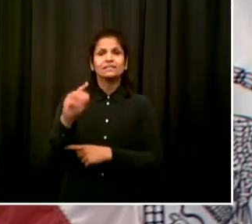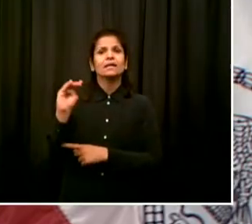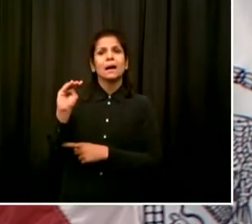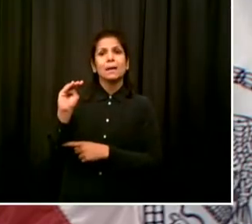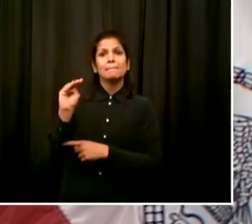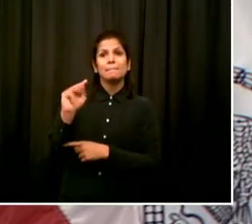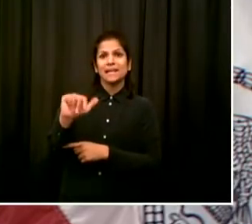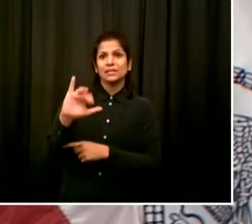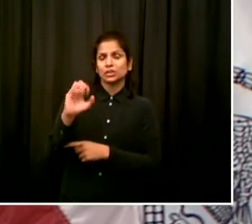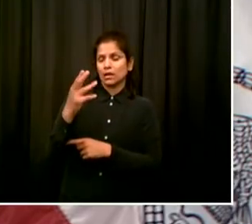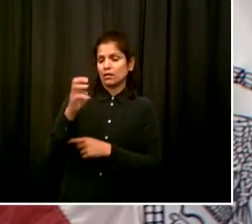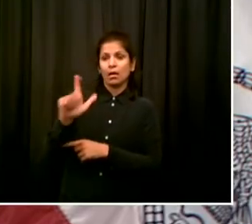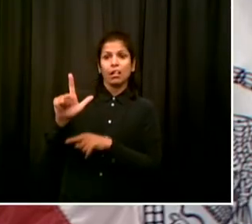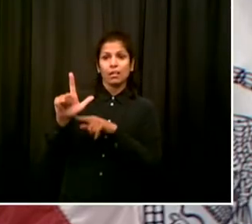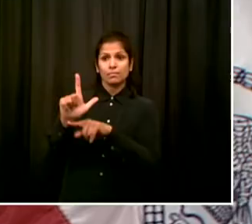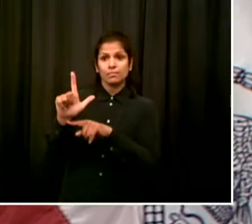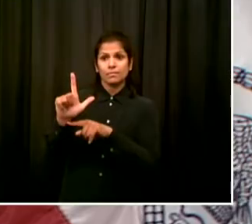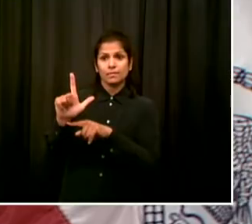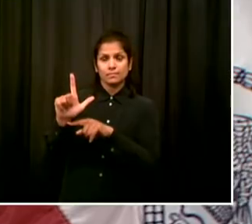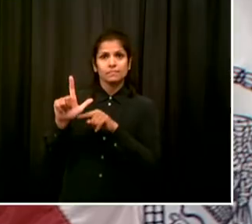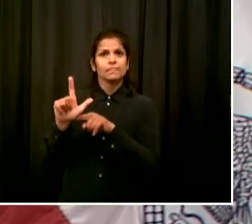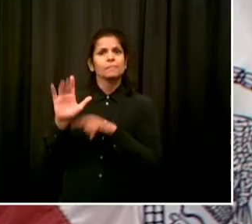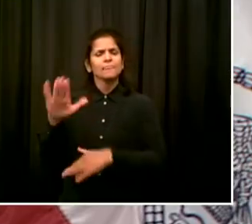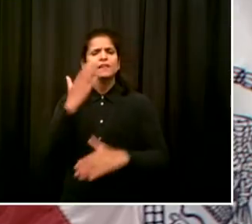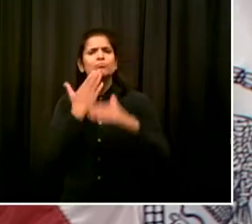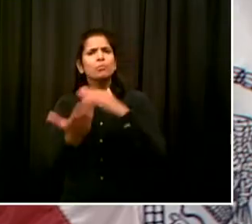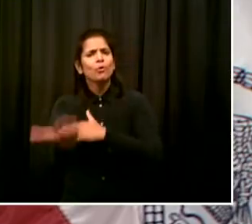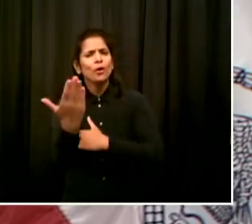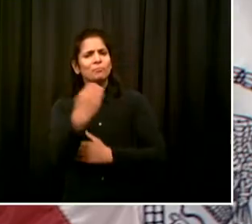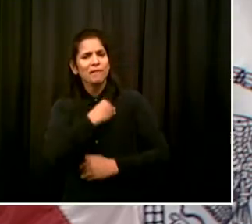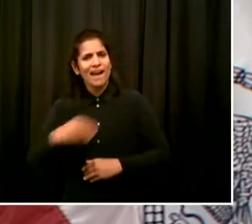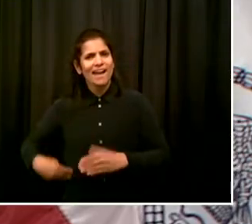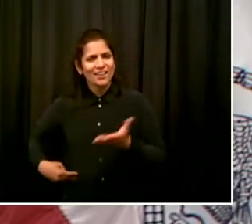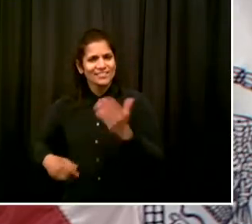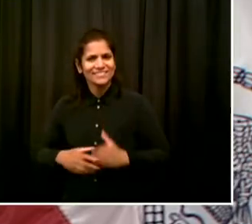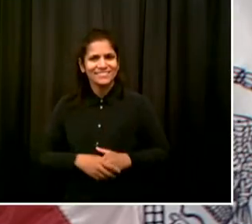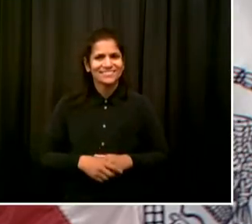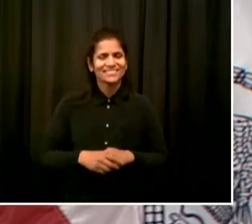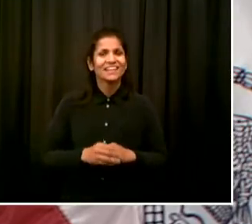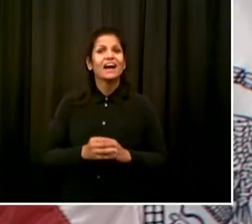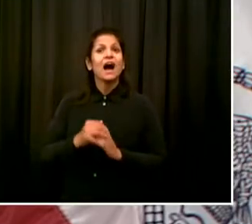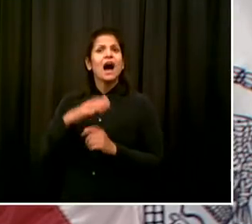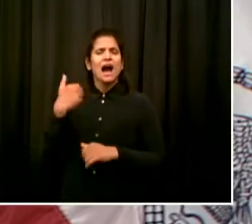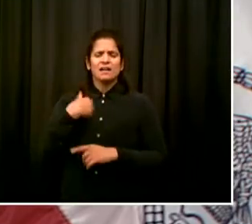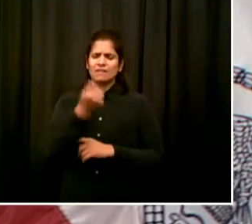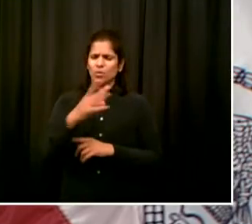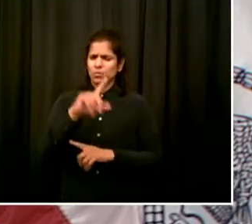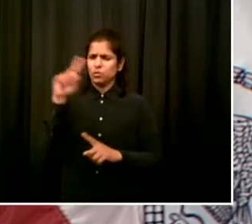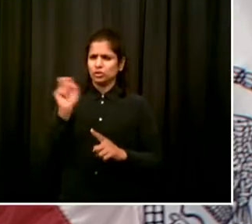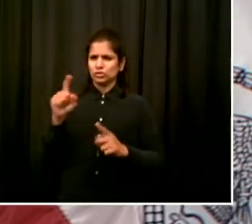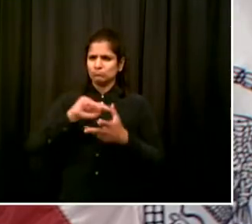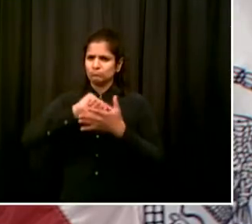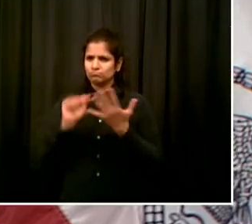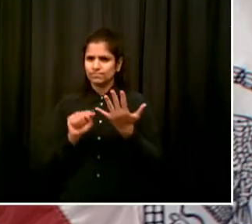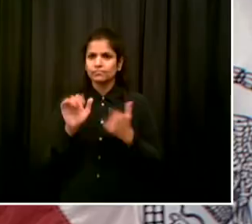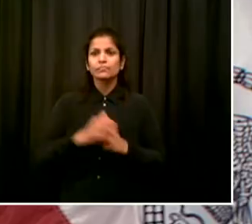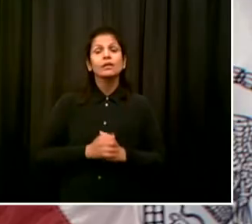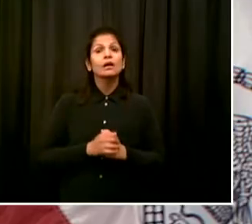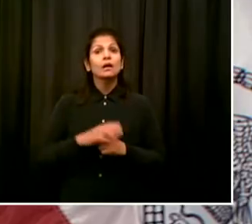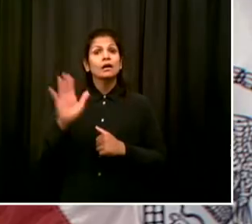SAVINGS BY JUST APPROACHING THINGS IN A NEW WAY. THE LAST QUESTION FOR THE DAY GOES TO MELISSA GARLAND FROM THE MORNING NEWS.